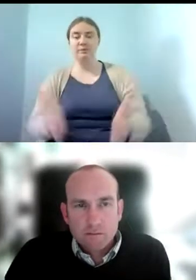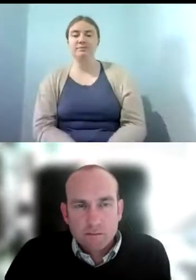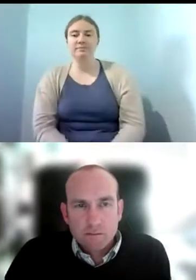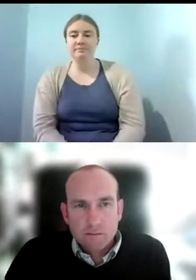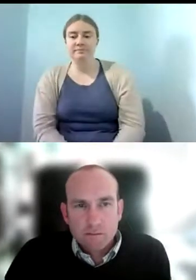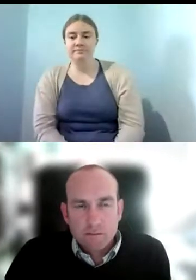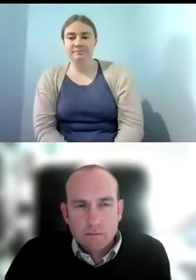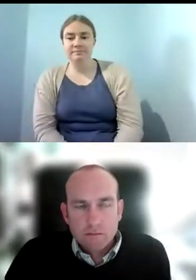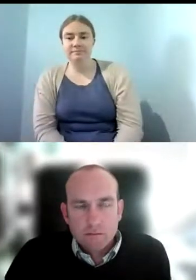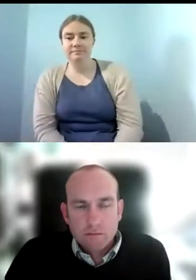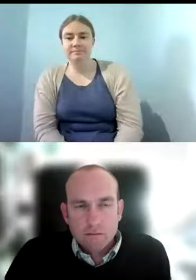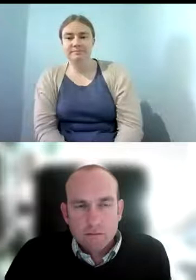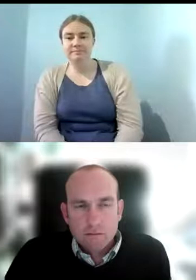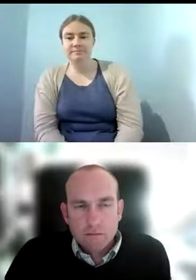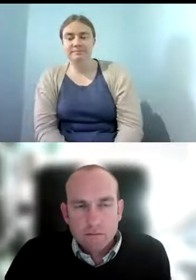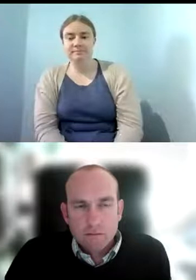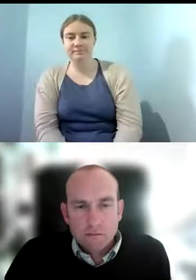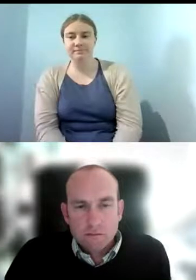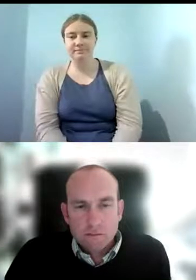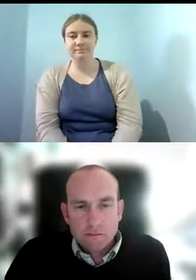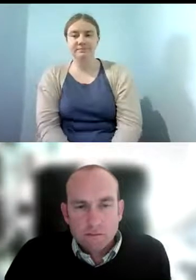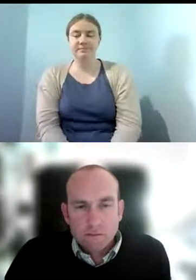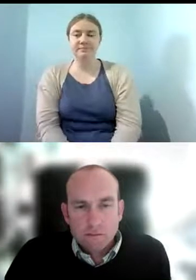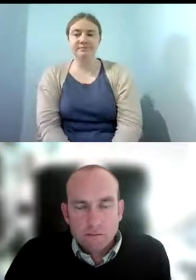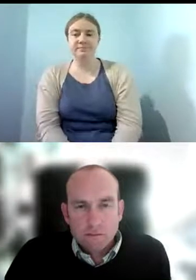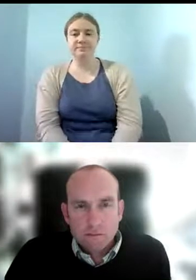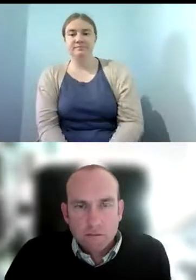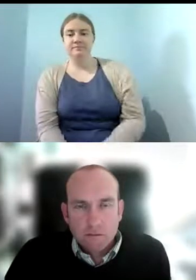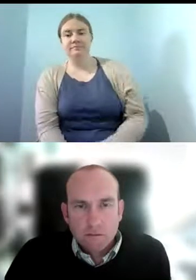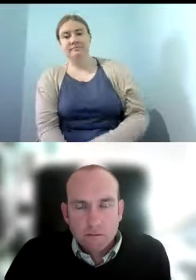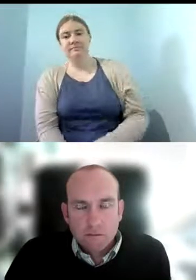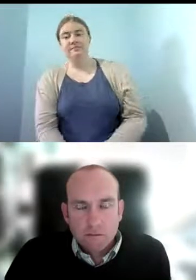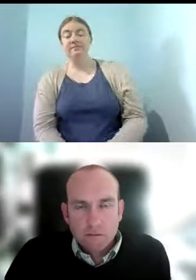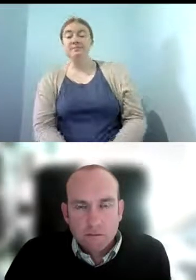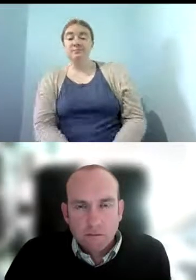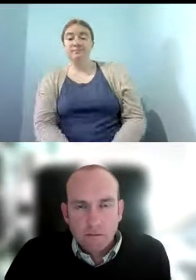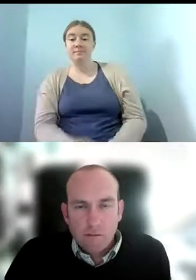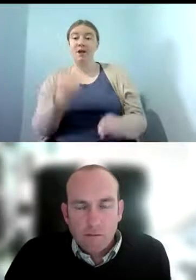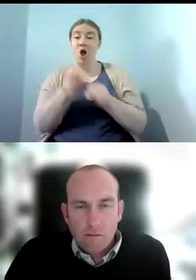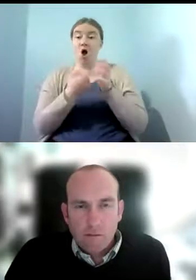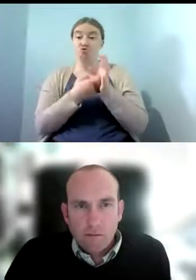thank you um we have a question from graham as a fisherman who's interested in catching more fish